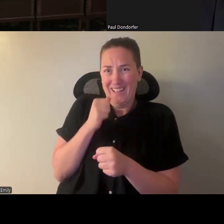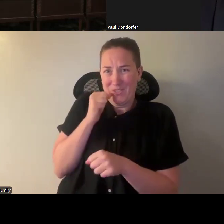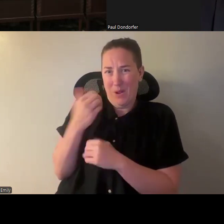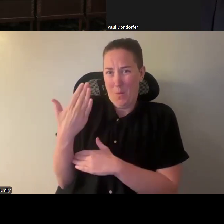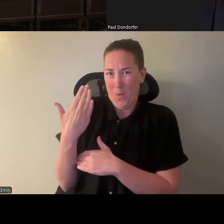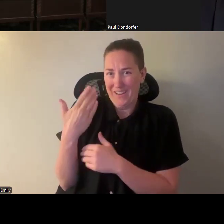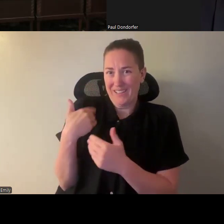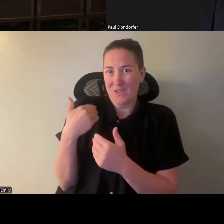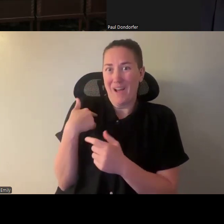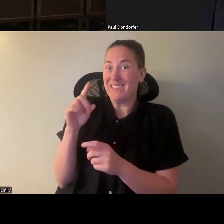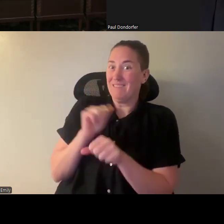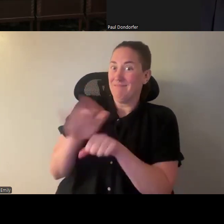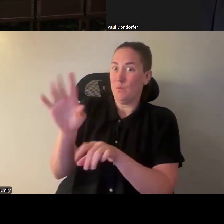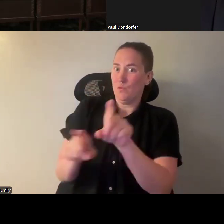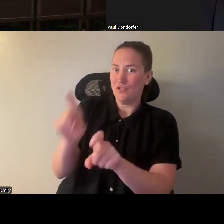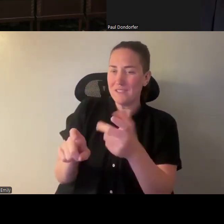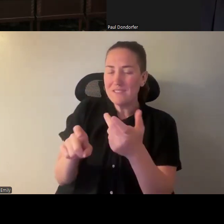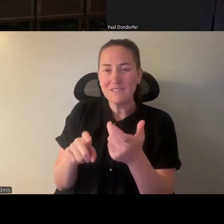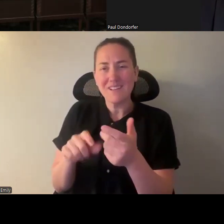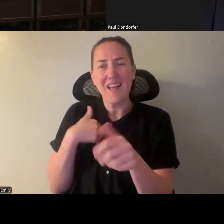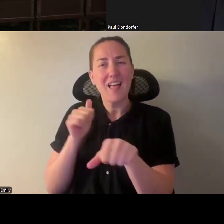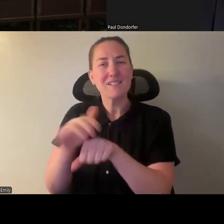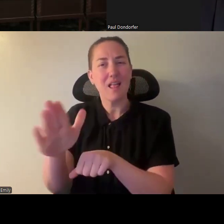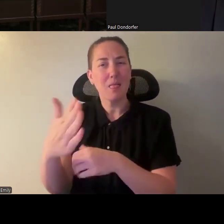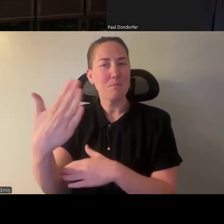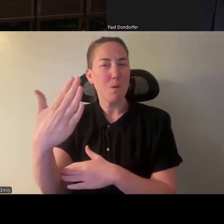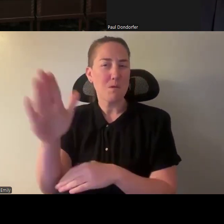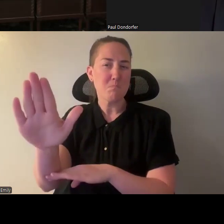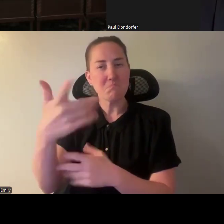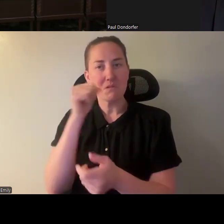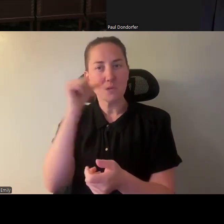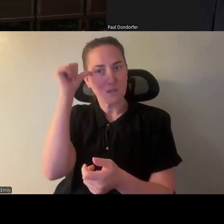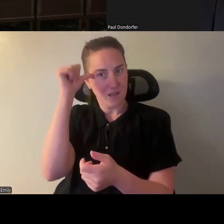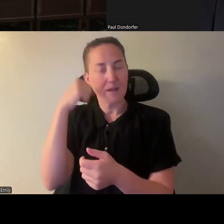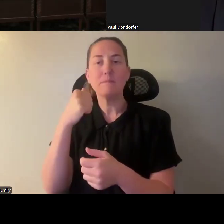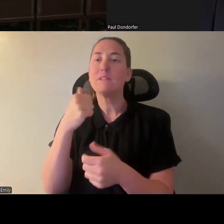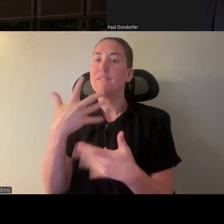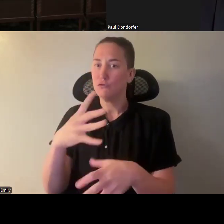I received I sent the questions late uh in the morning yesterday received answers this afternoon